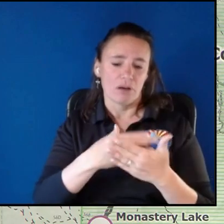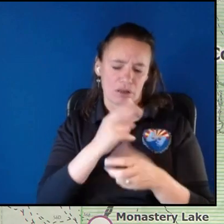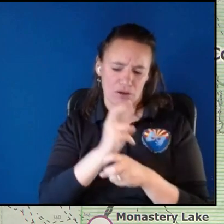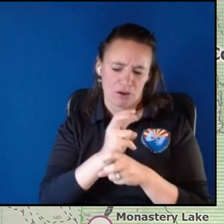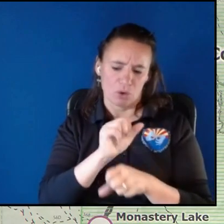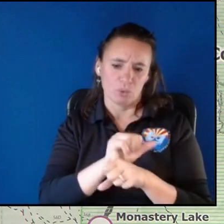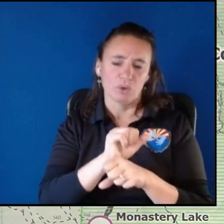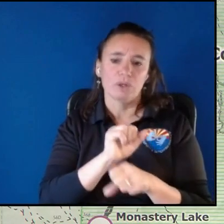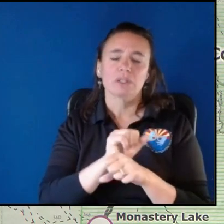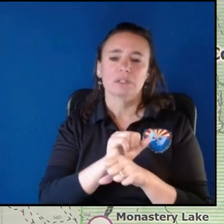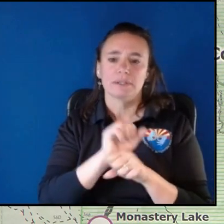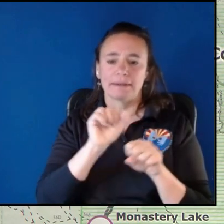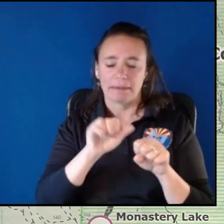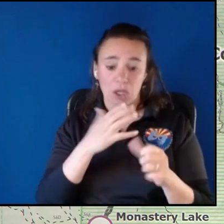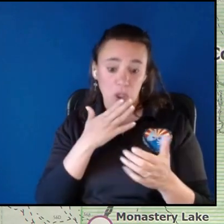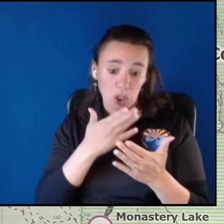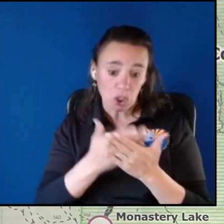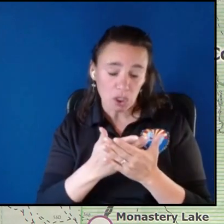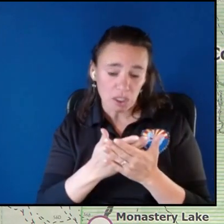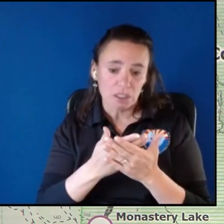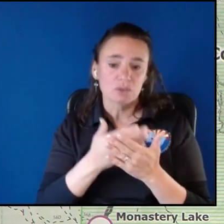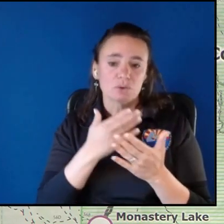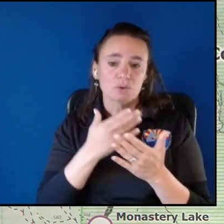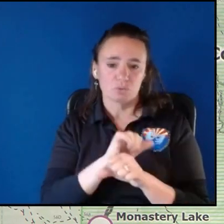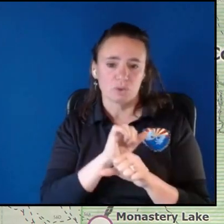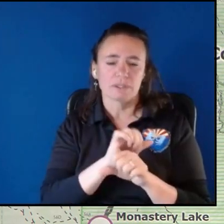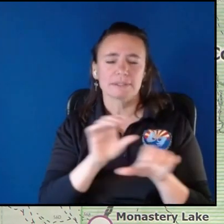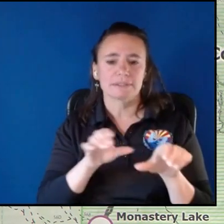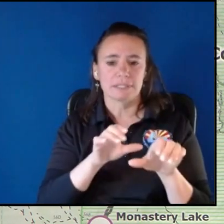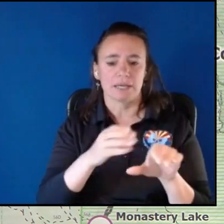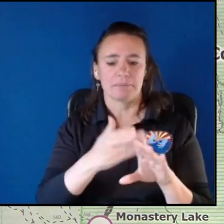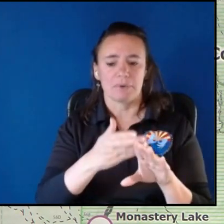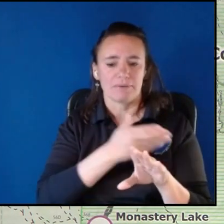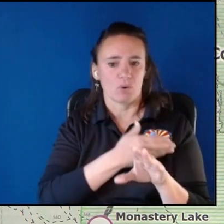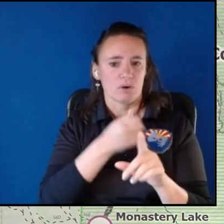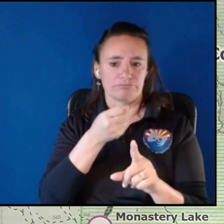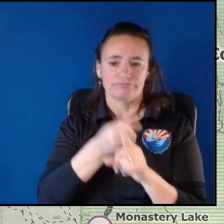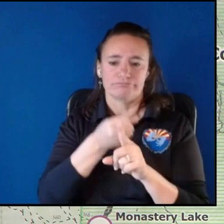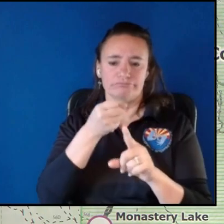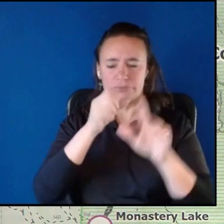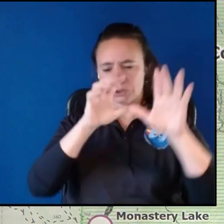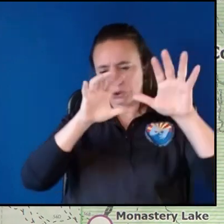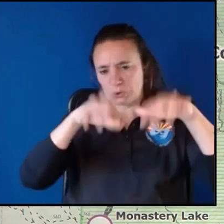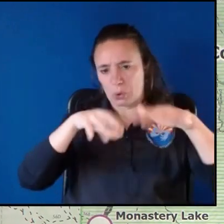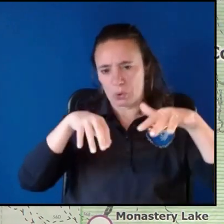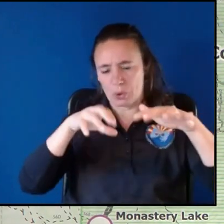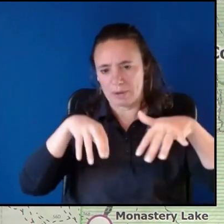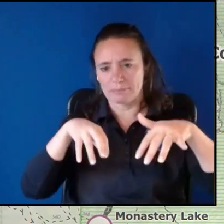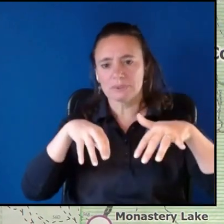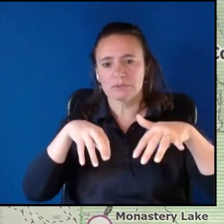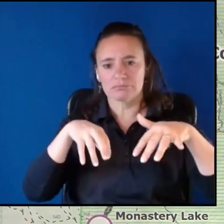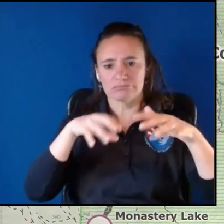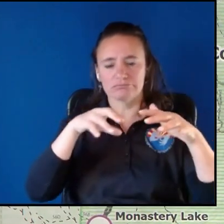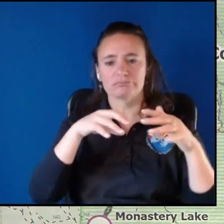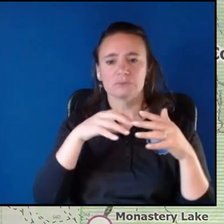meaningful work done prior to any kind of storms that may come in. so they are starting to analyze and assess that and they will